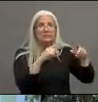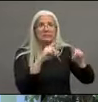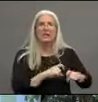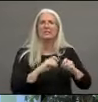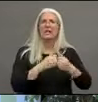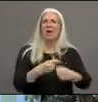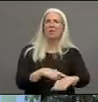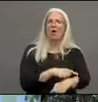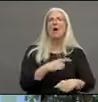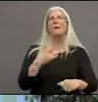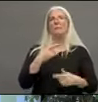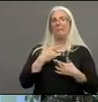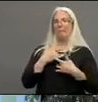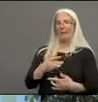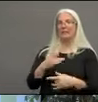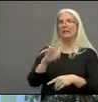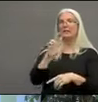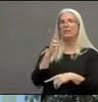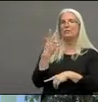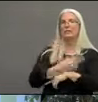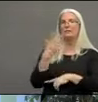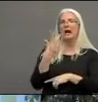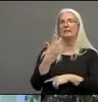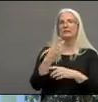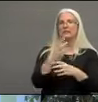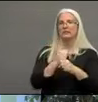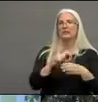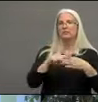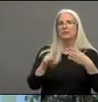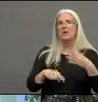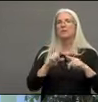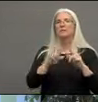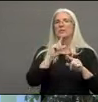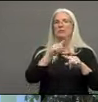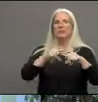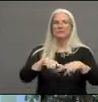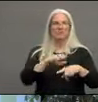results, but it will depend on where you got tested: If it was a drive-through site,